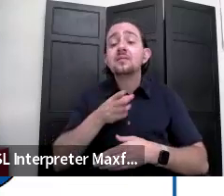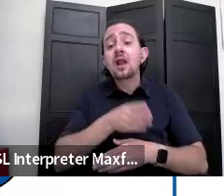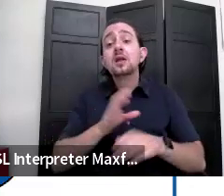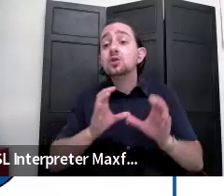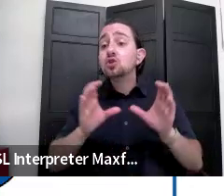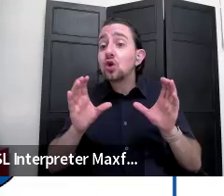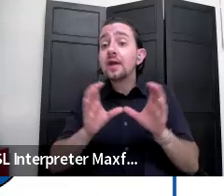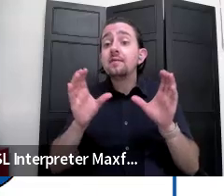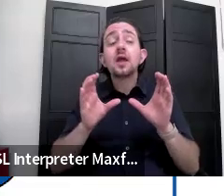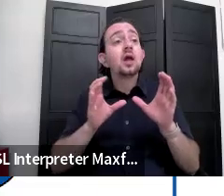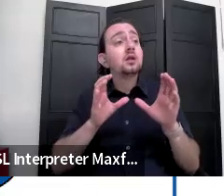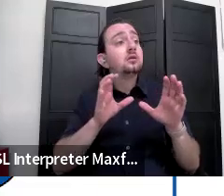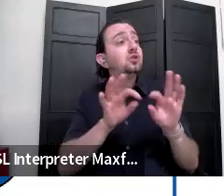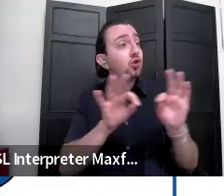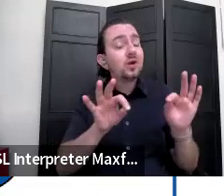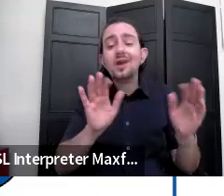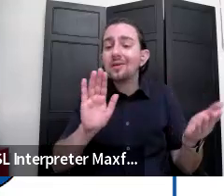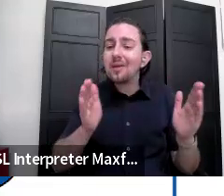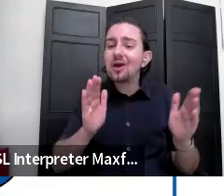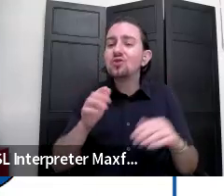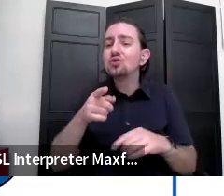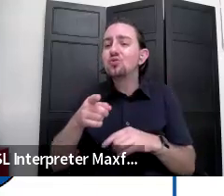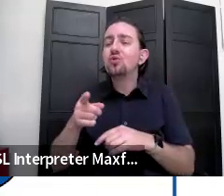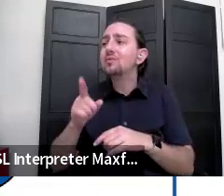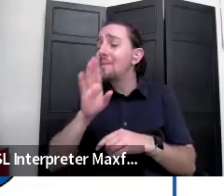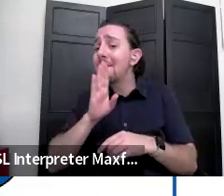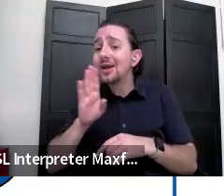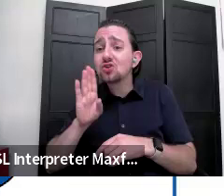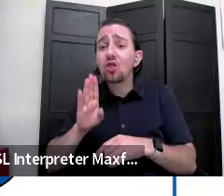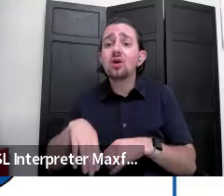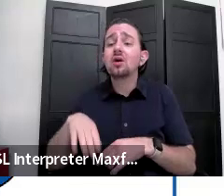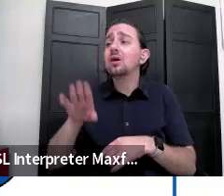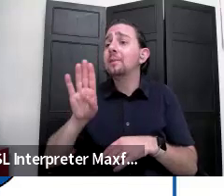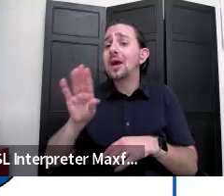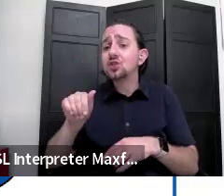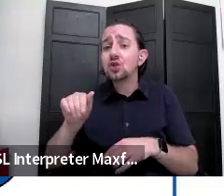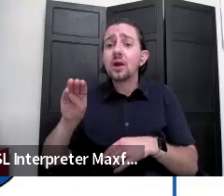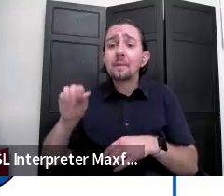diploma tracks can make employment challenging and difficult.